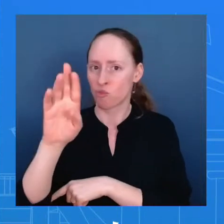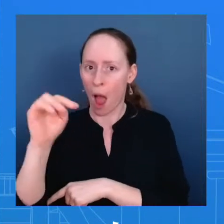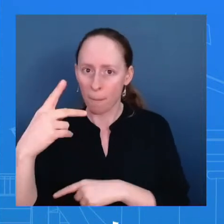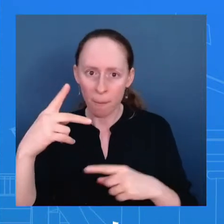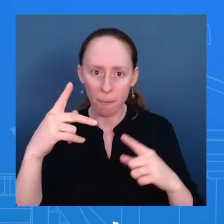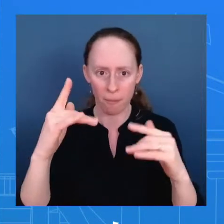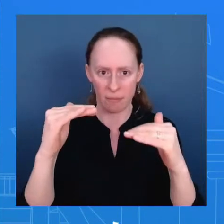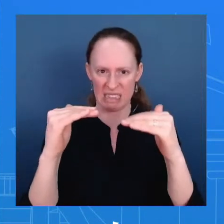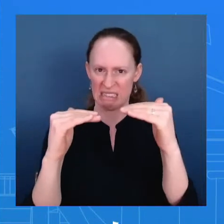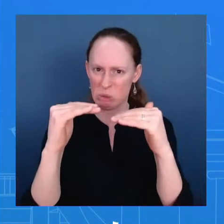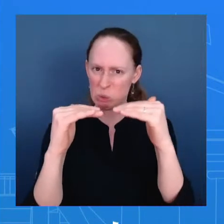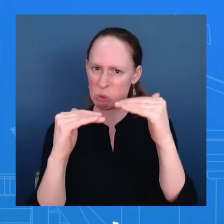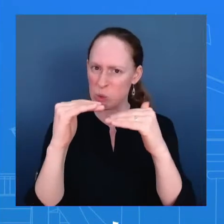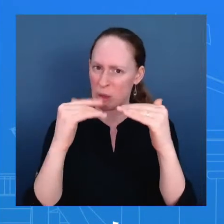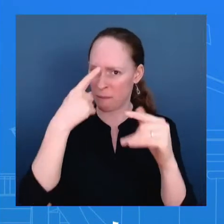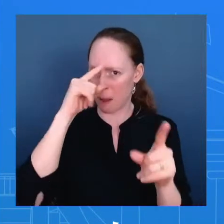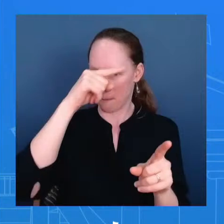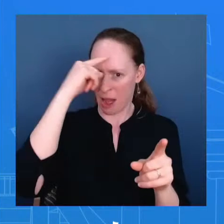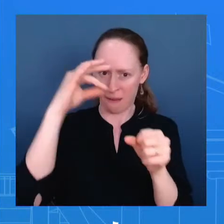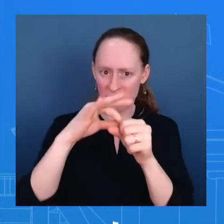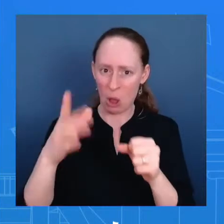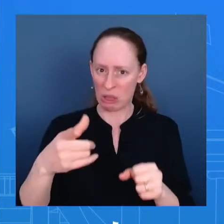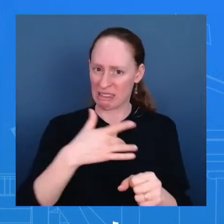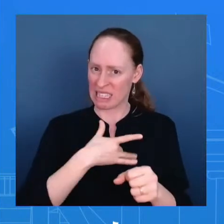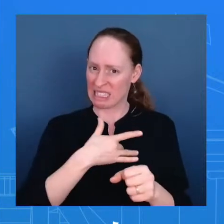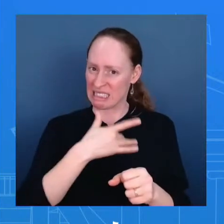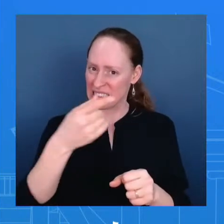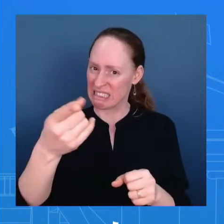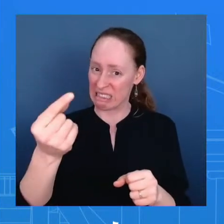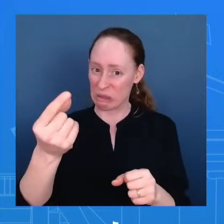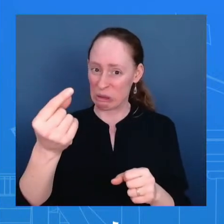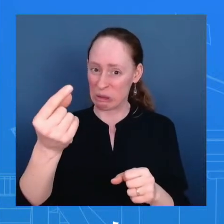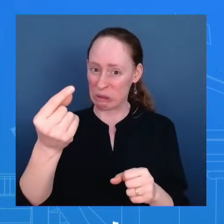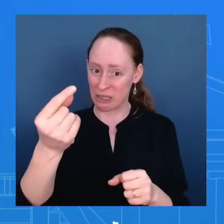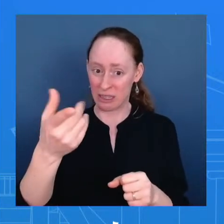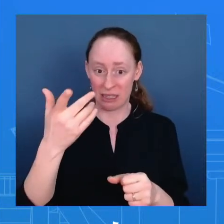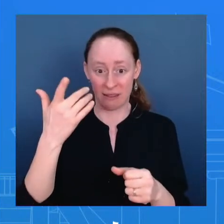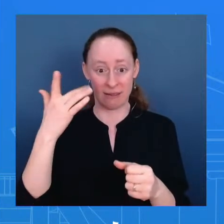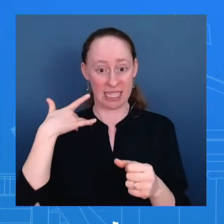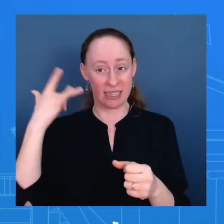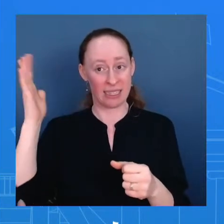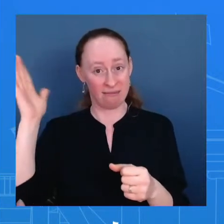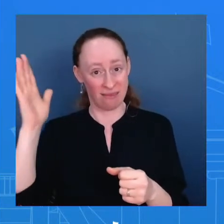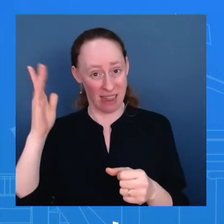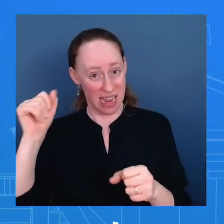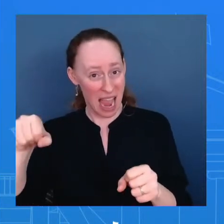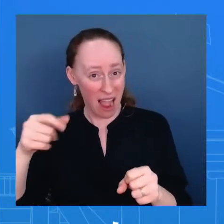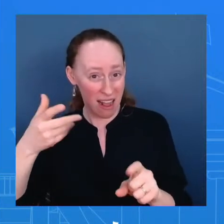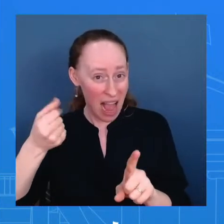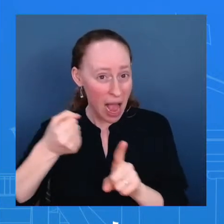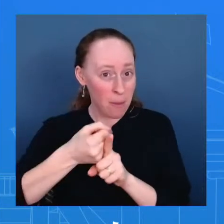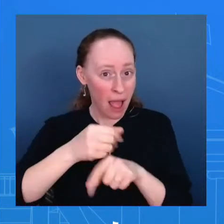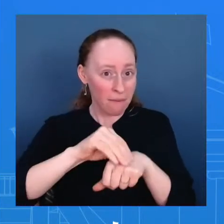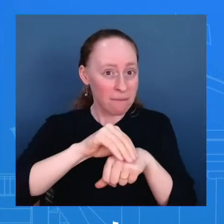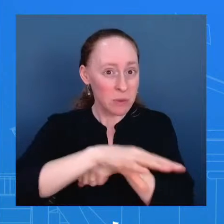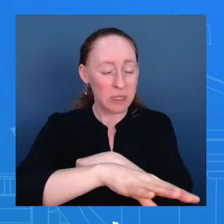Mr. Benjamin: Well, you have no responsibility to stay away from the Hatch Act, but I do. The Press: Yeah. Mr. Benjamin: So, I appreciate that. I -- as I mentioned,